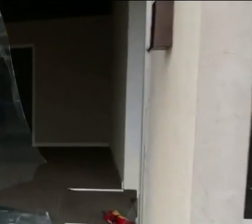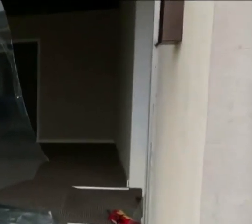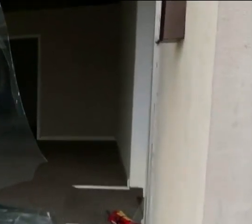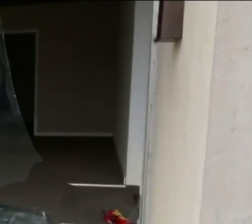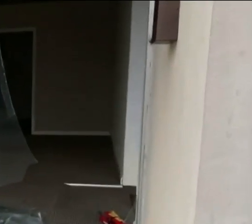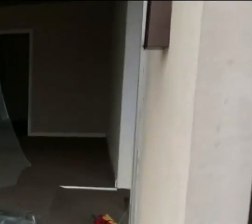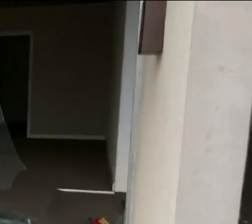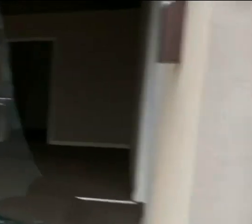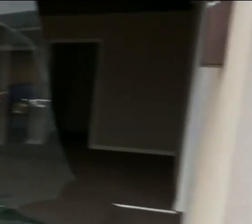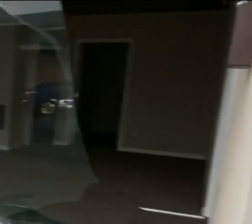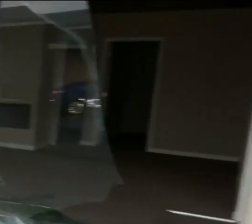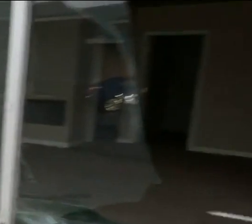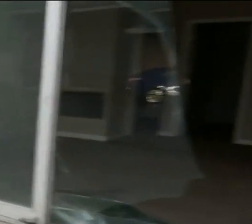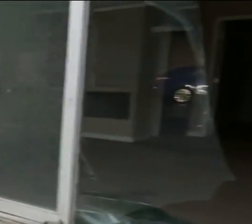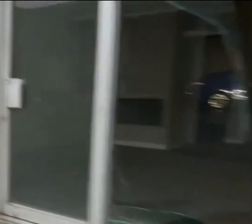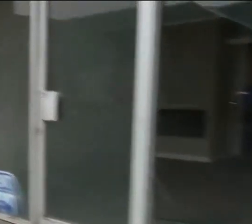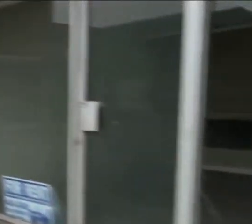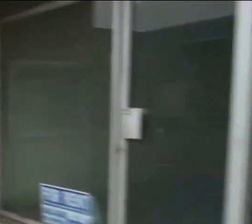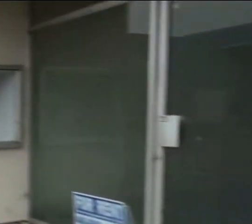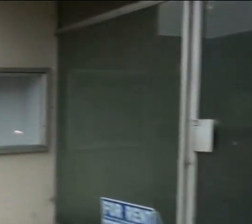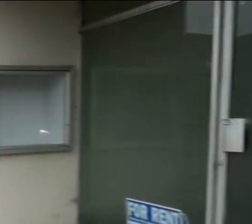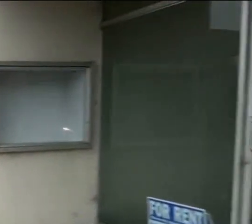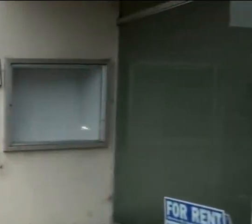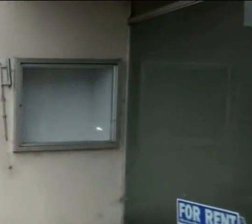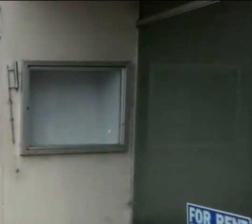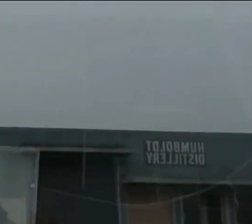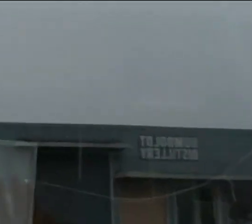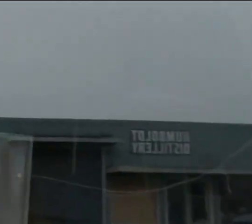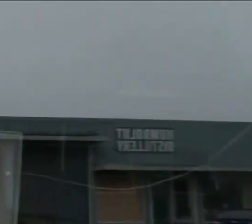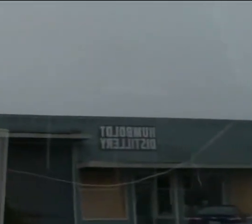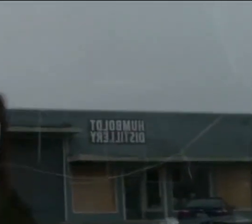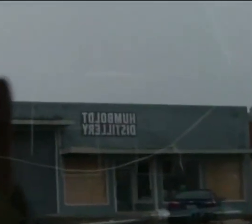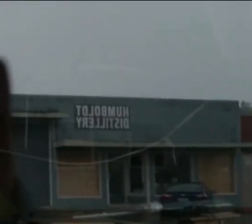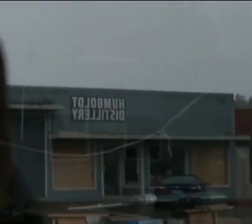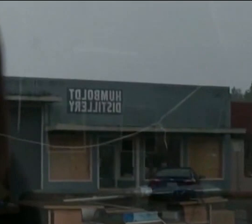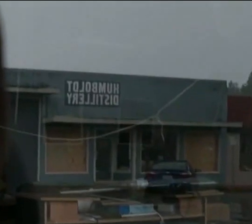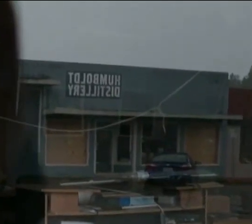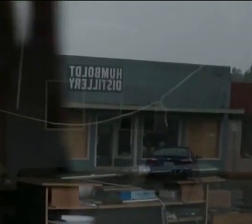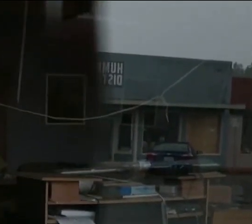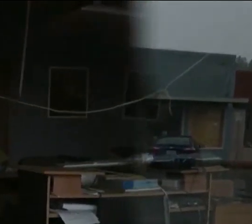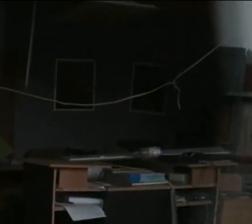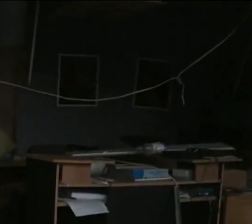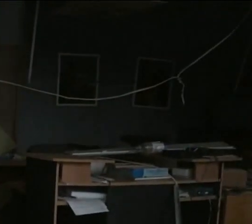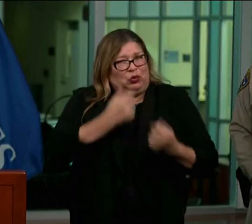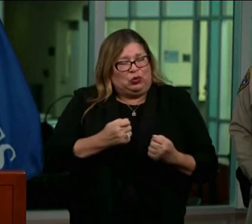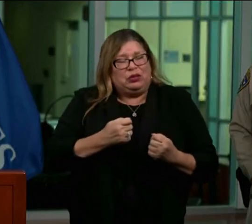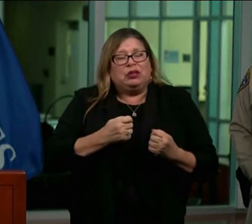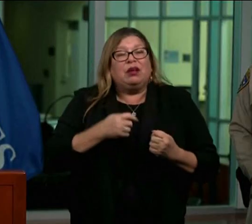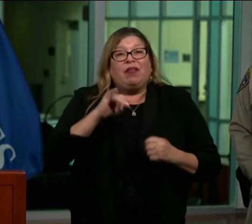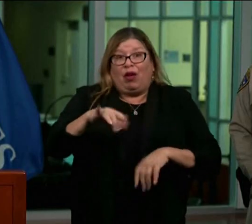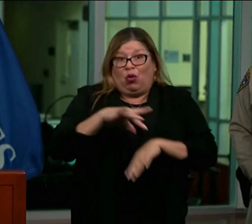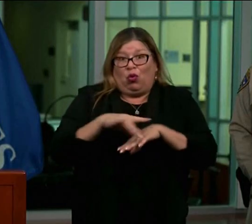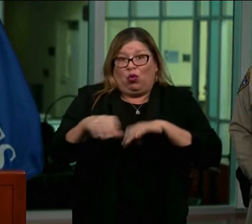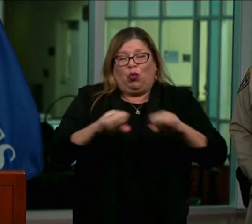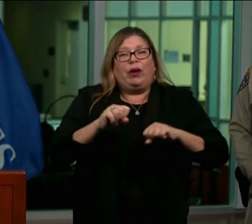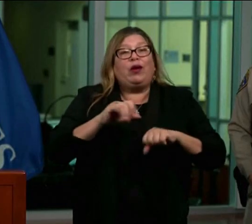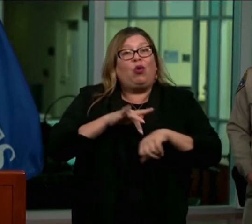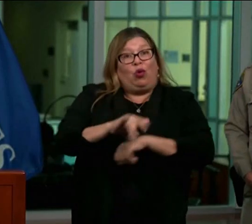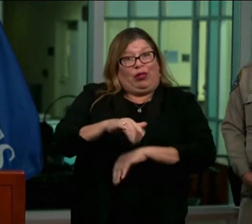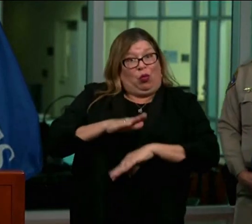PLAYING THE USGS SAYS THE QUAKE STRUCK AROUND 2.30